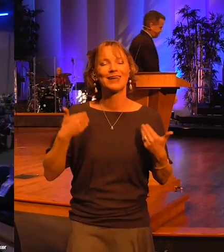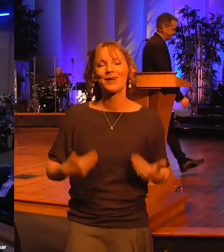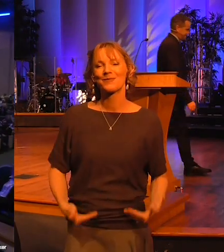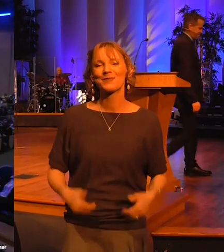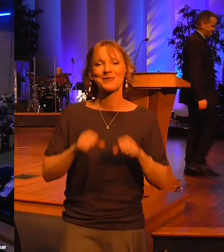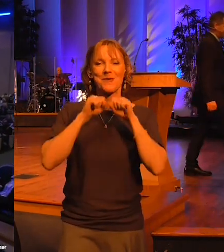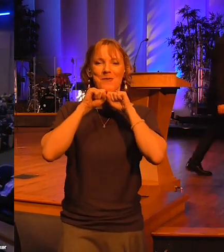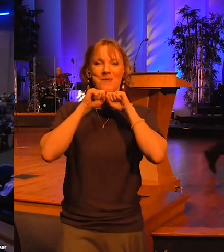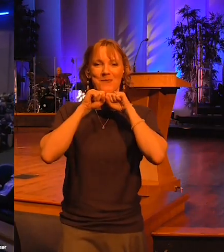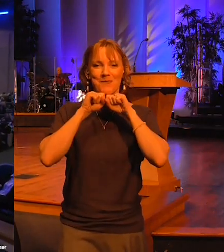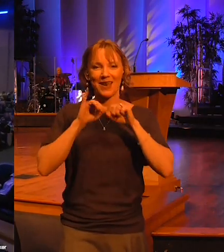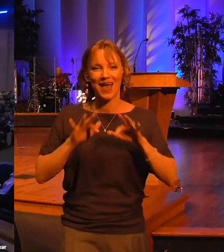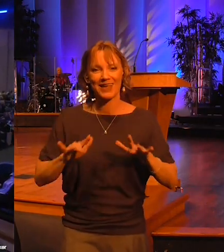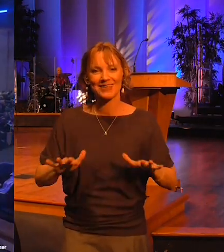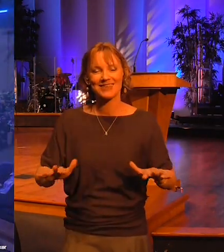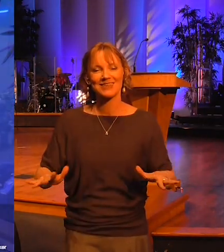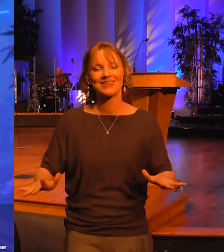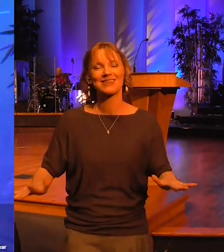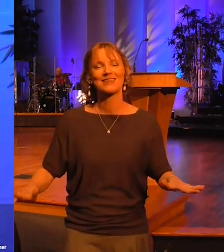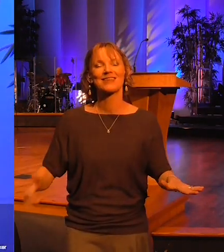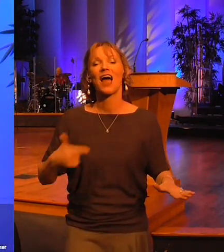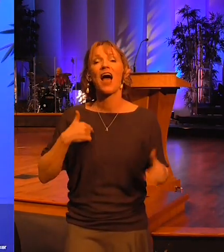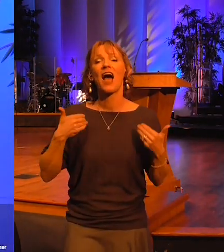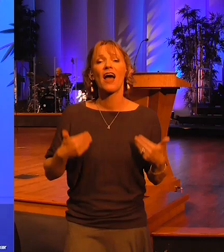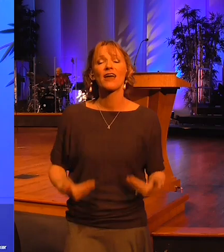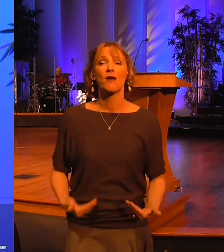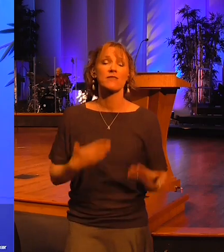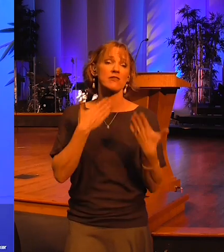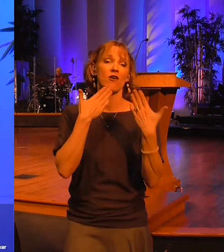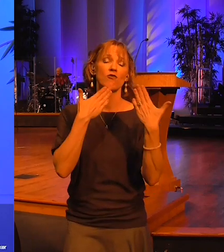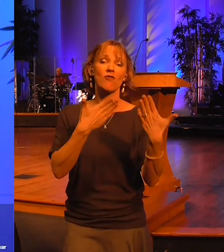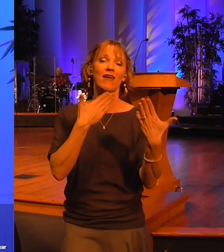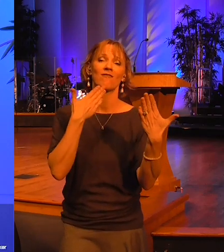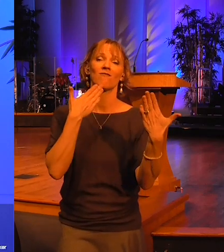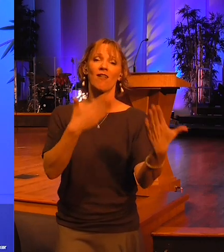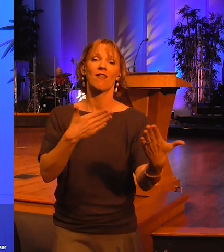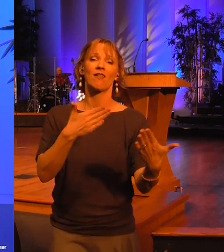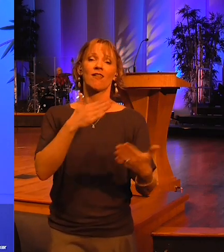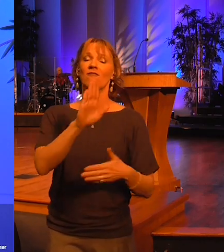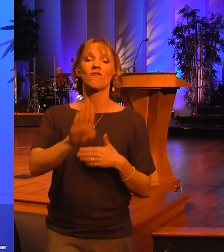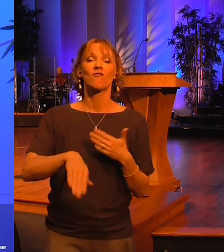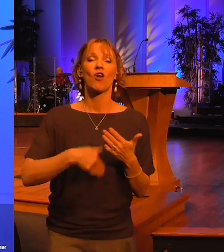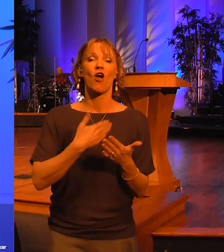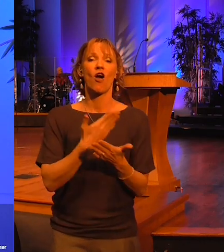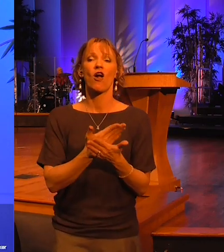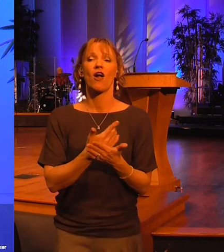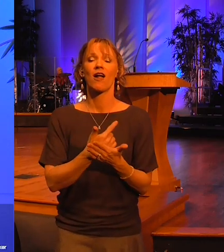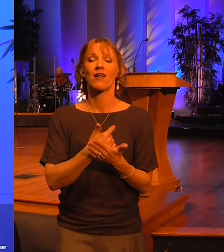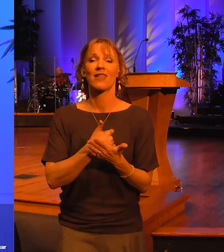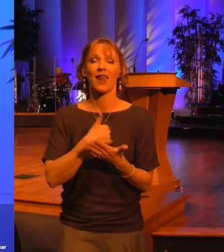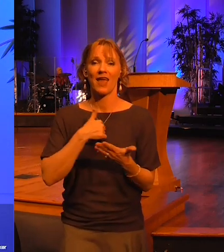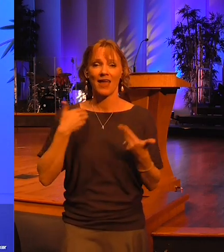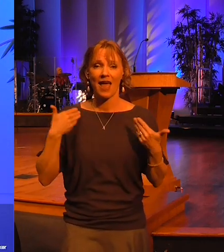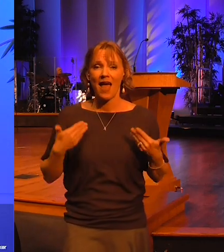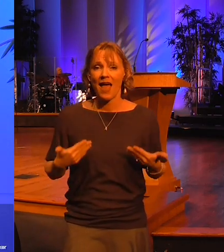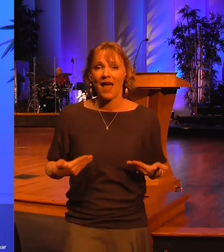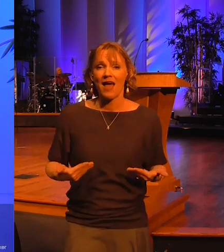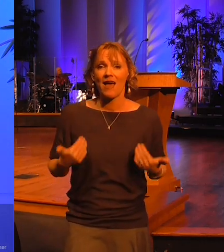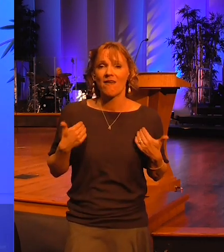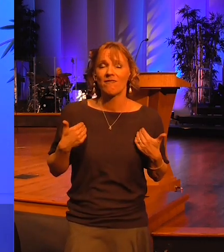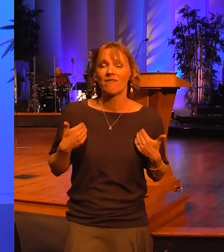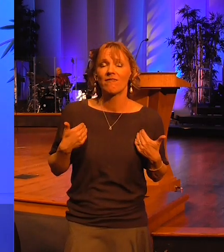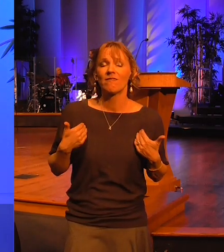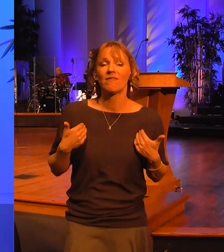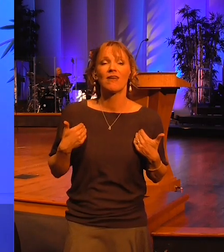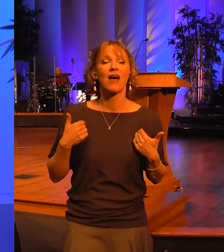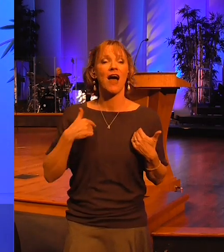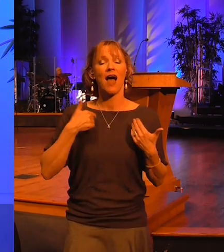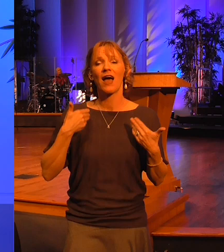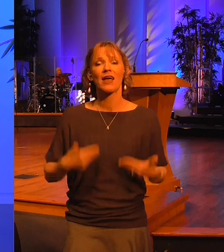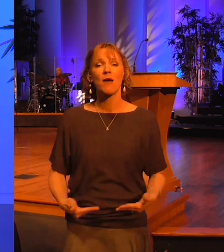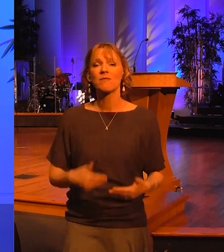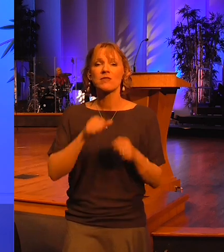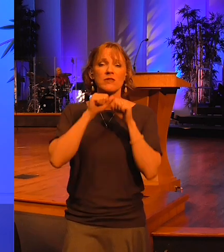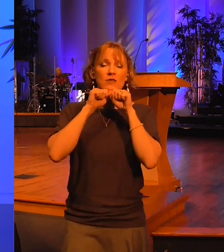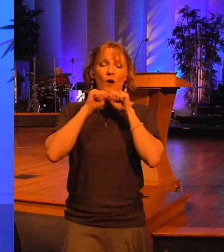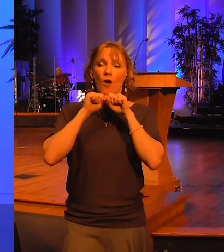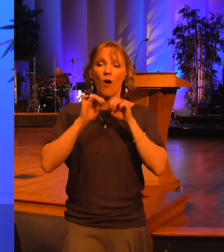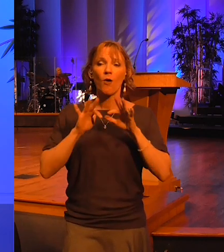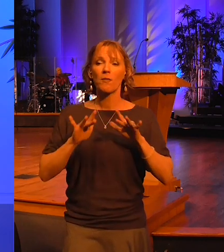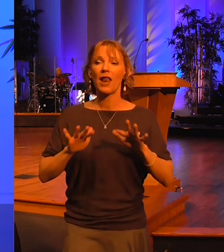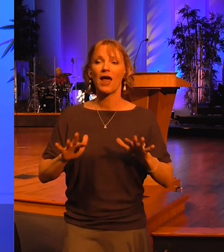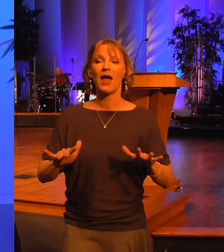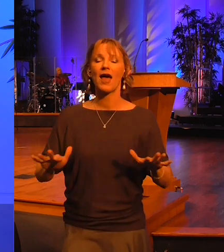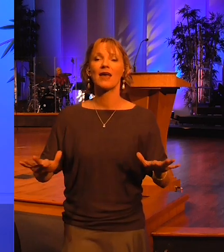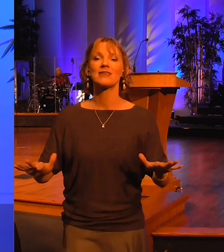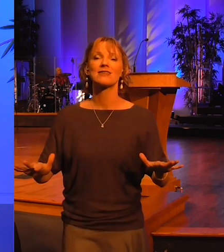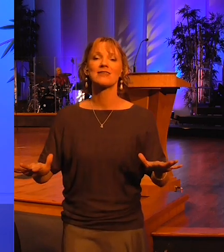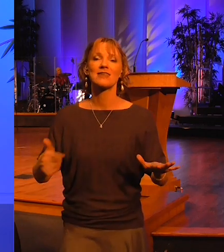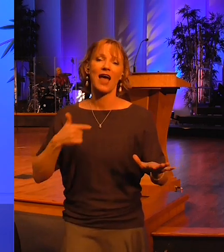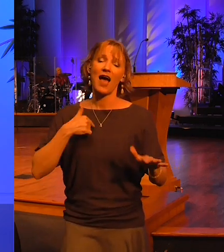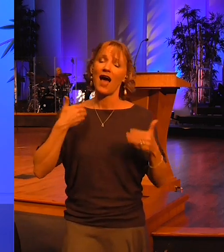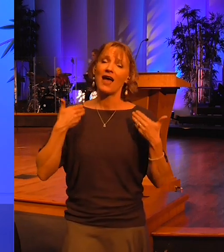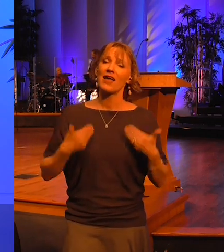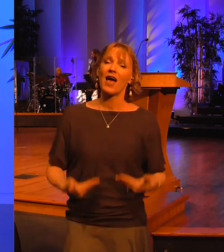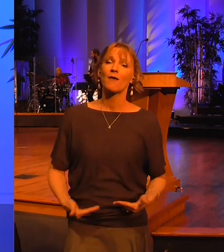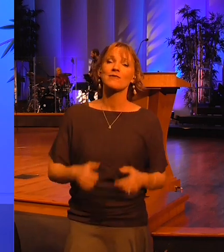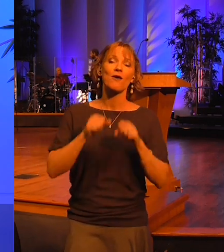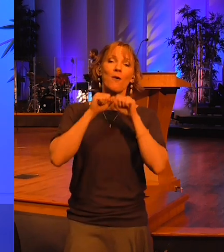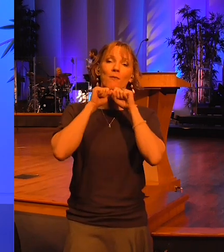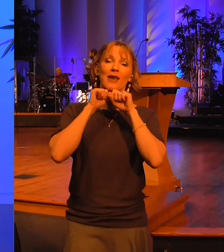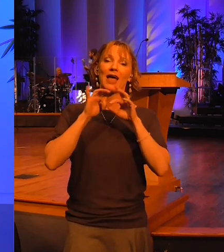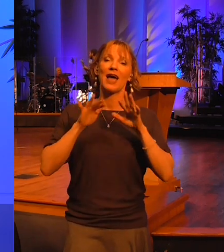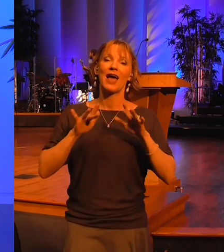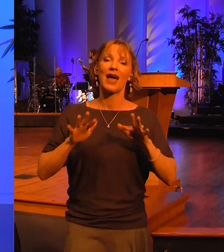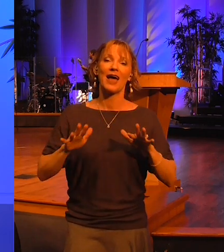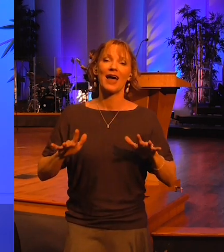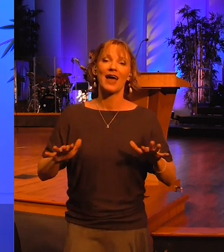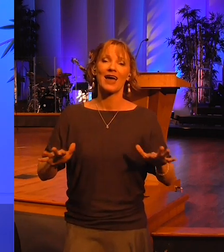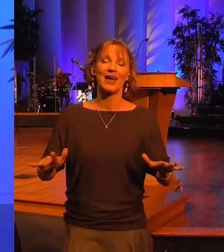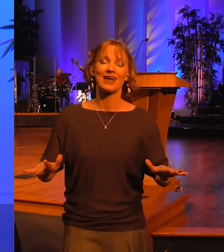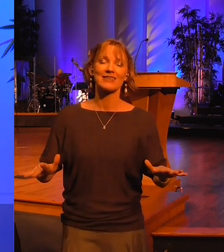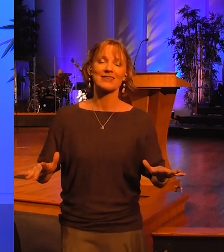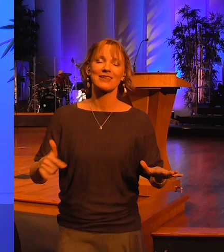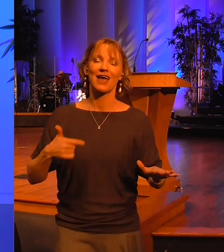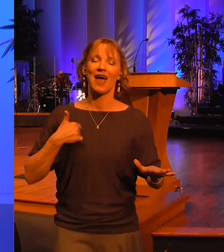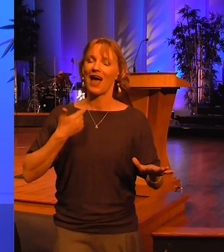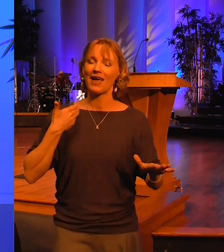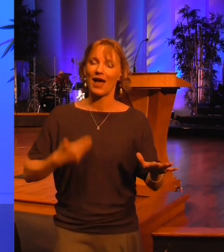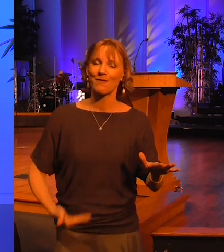so blessed i am so grateful for all that I have i am so blessed i am so blessed blessed i am so